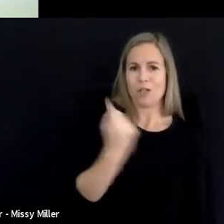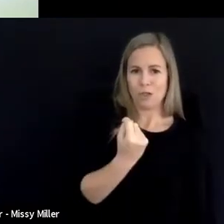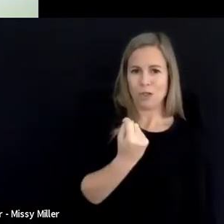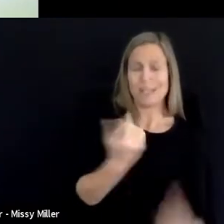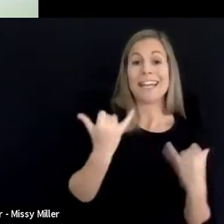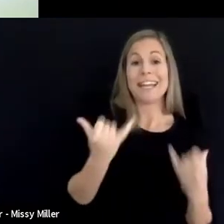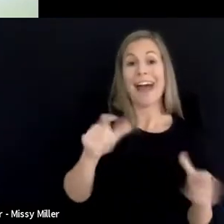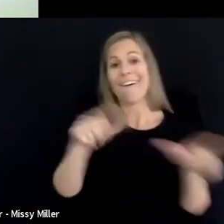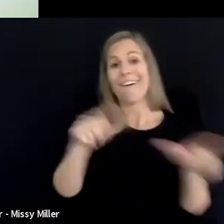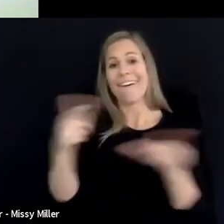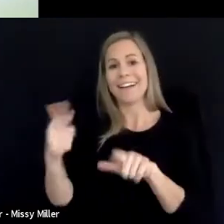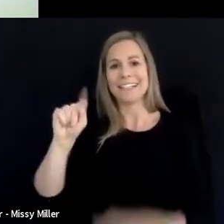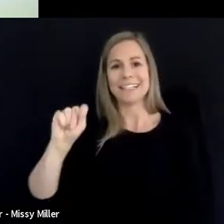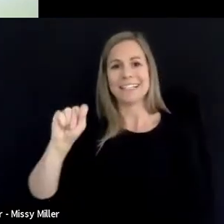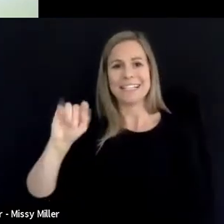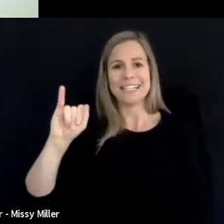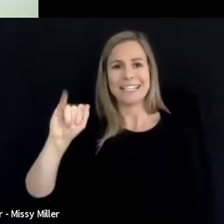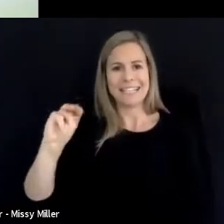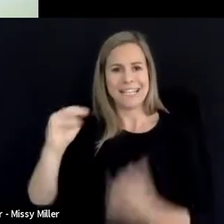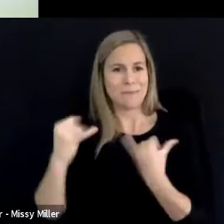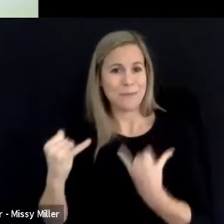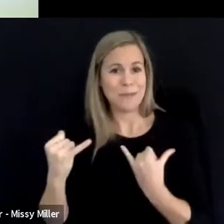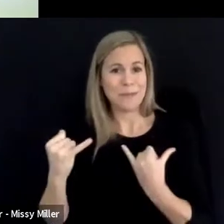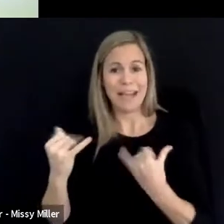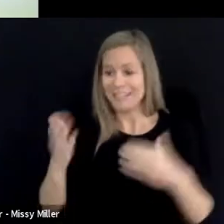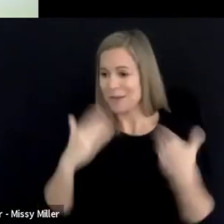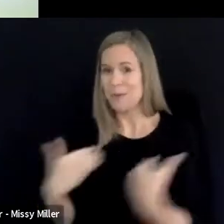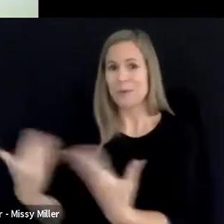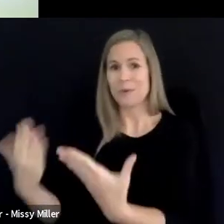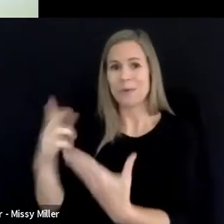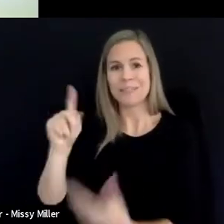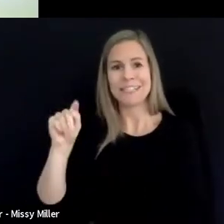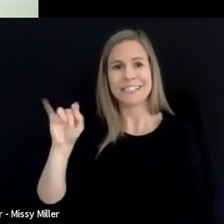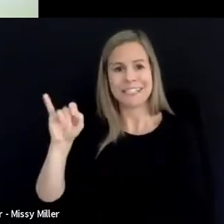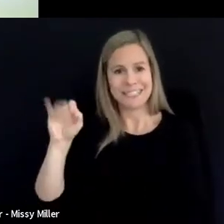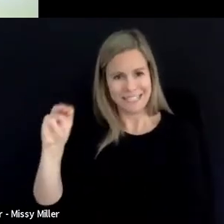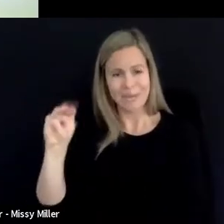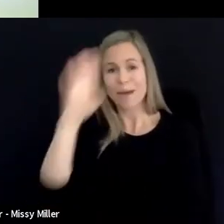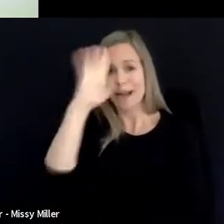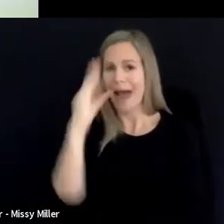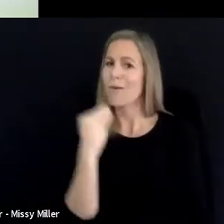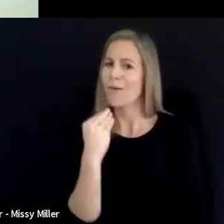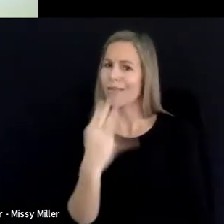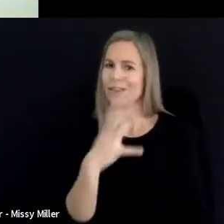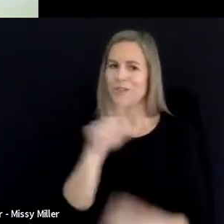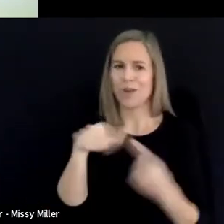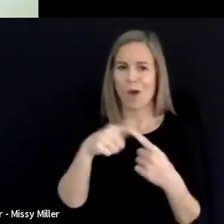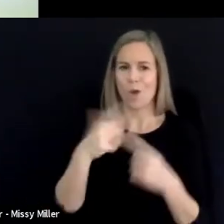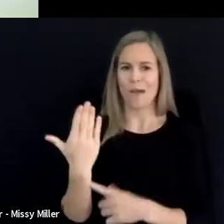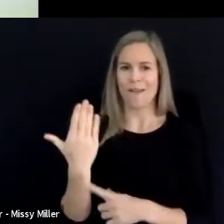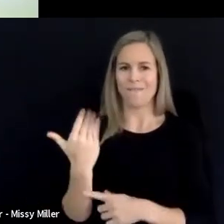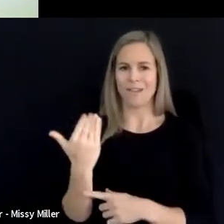So Tim, the floor is yours, and I will be popping in just to let you know, in the next 10 minutes or 15 minutes,